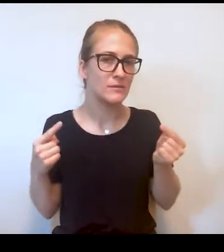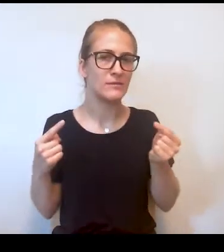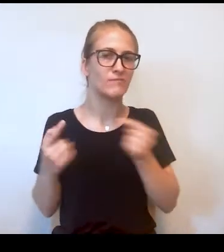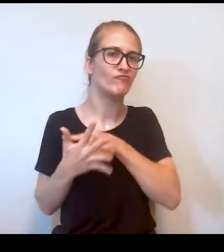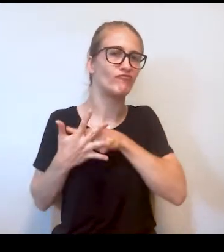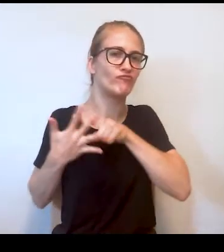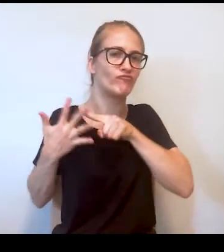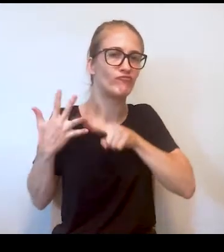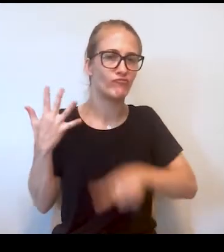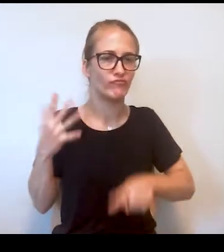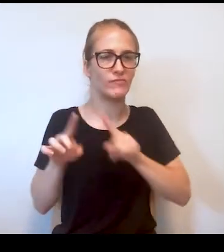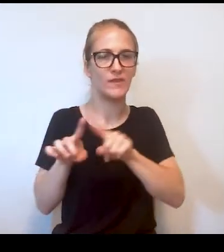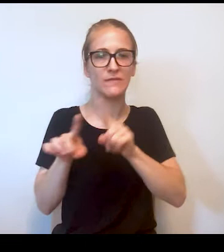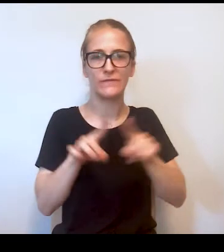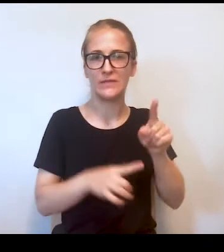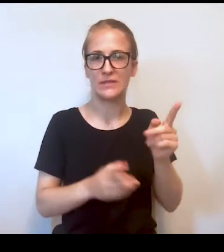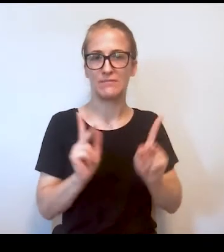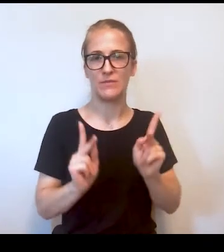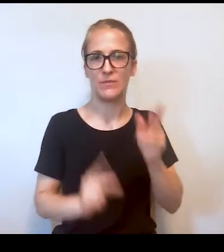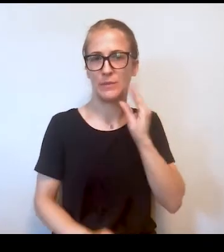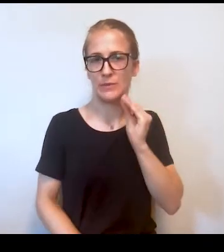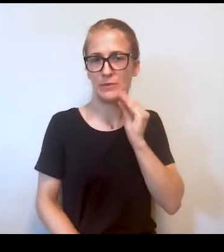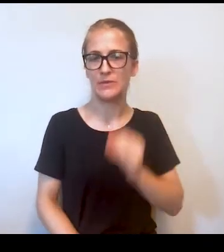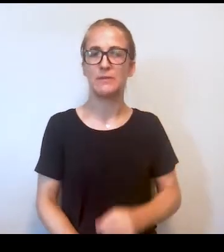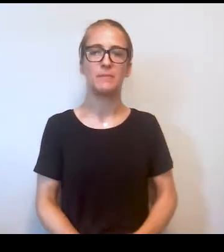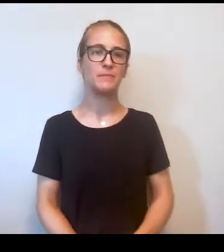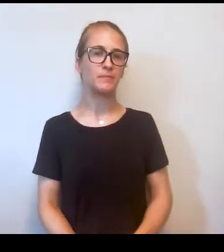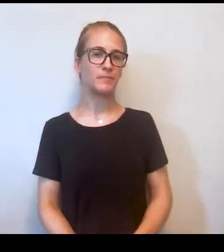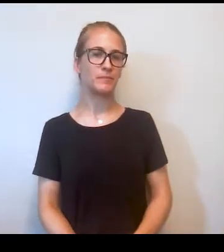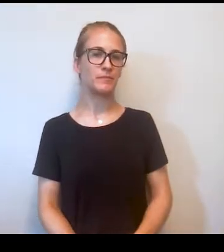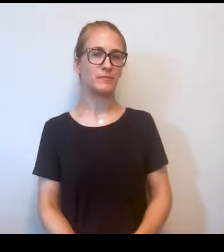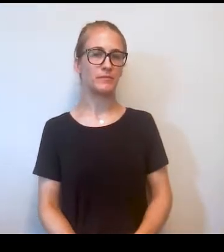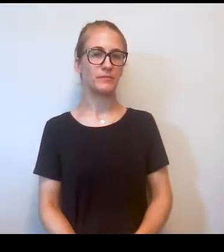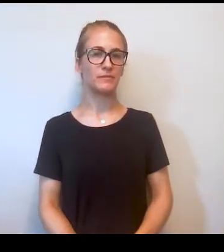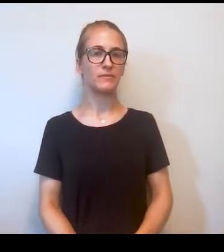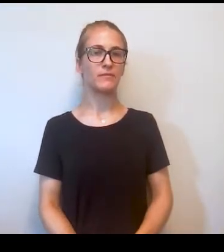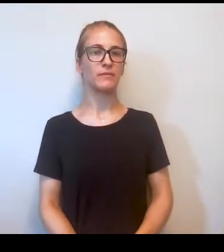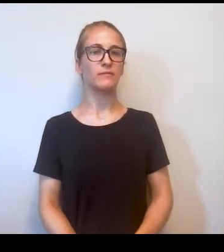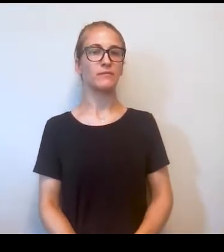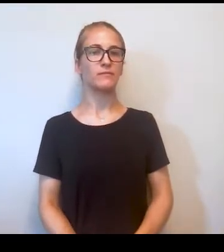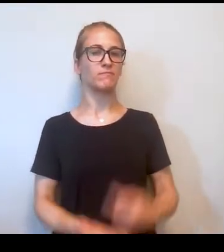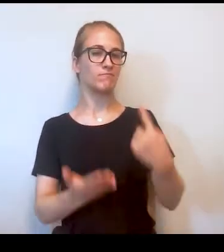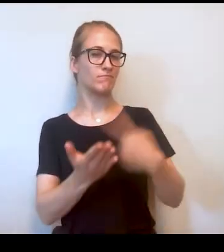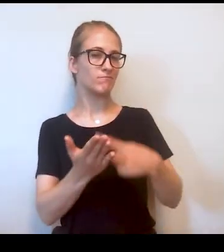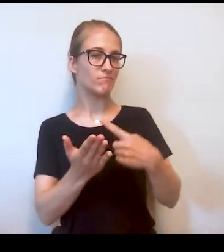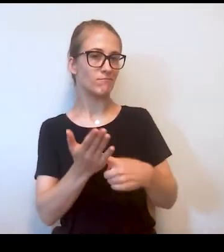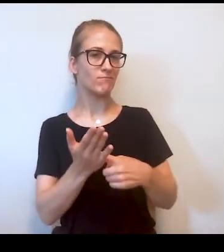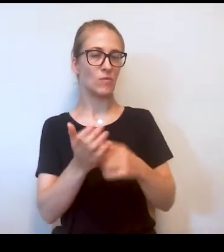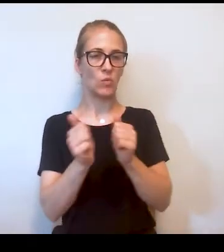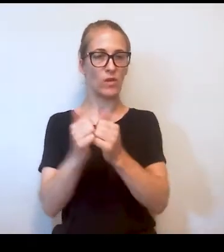all these things people experience. [Katrin] And so in talking to our audience about this,